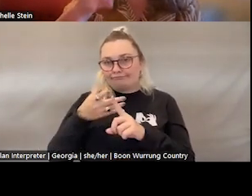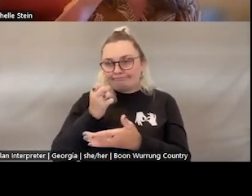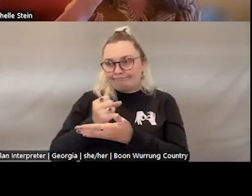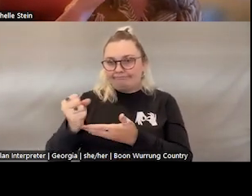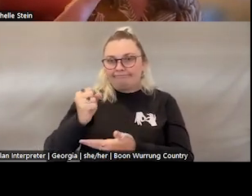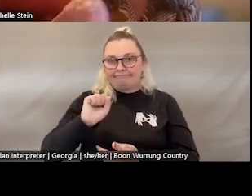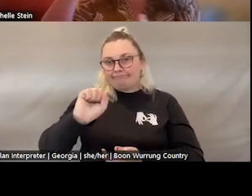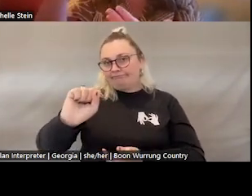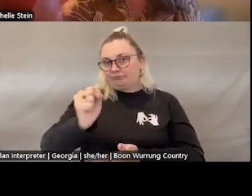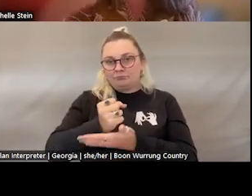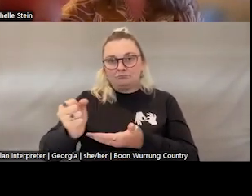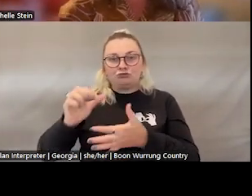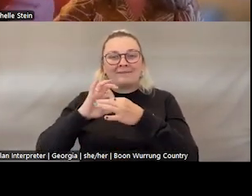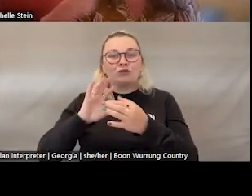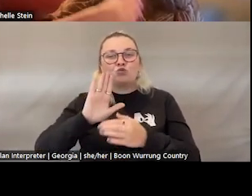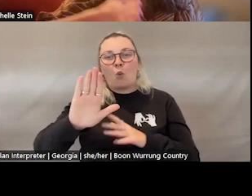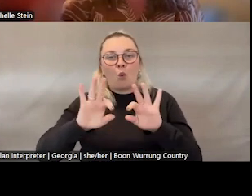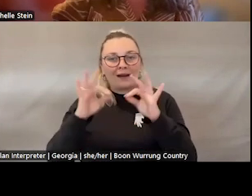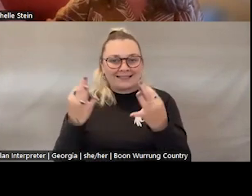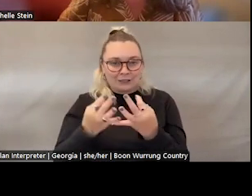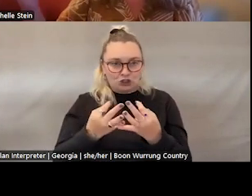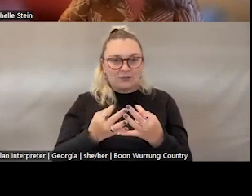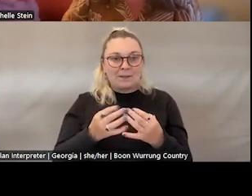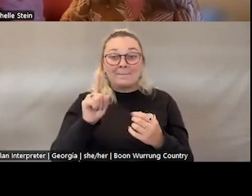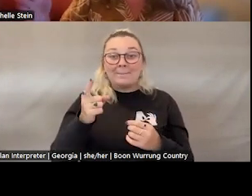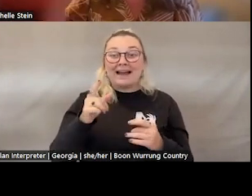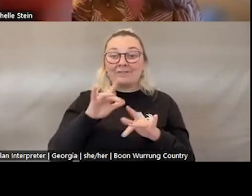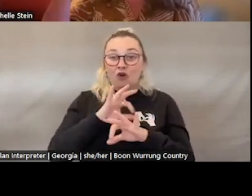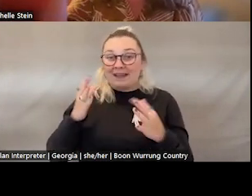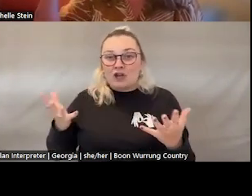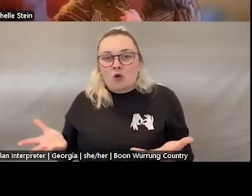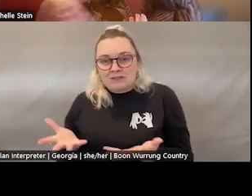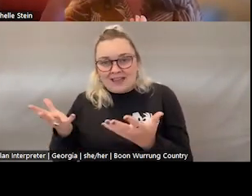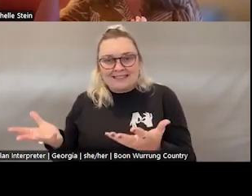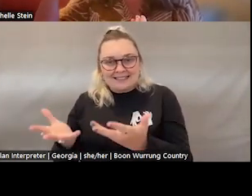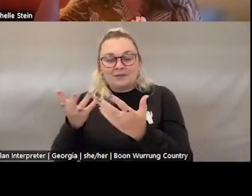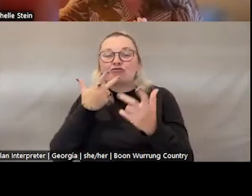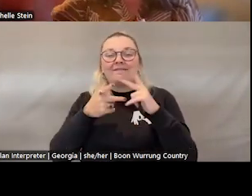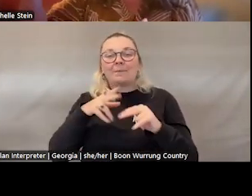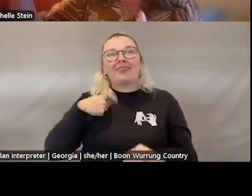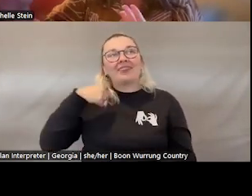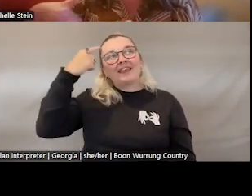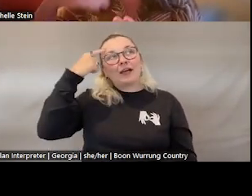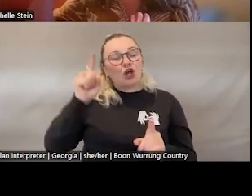is going to be as relevant to your organisation, but hasn't been cultivated. Thinking how do I do